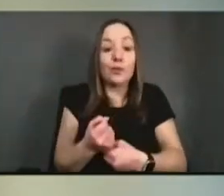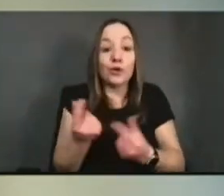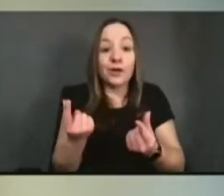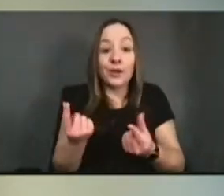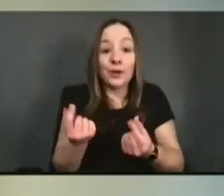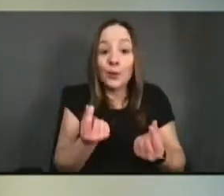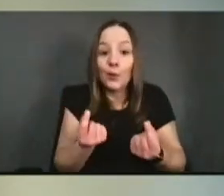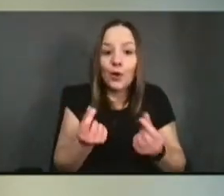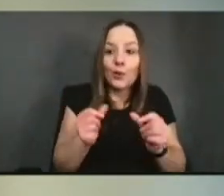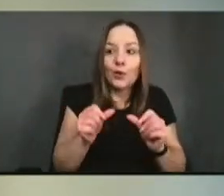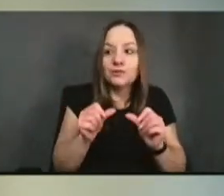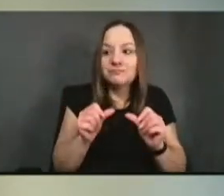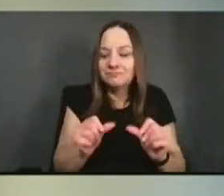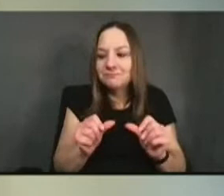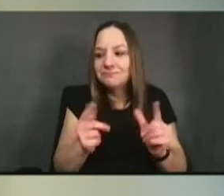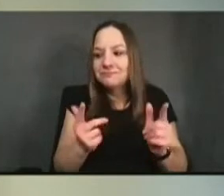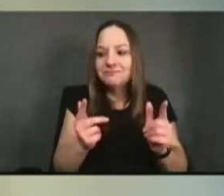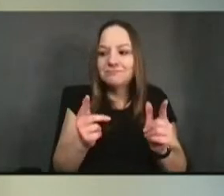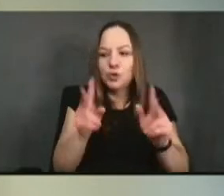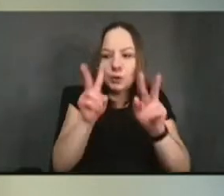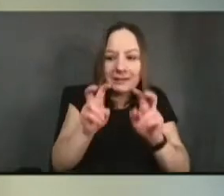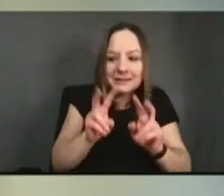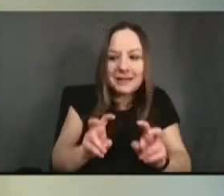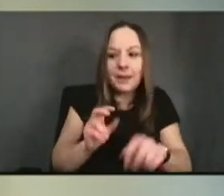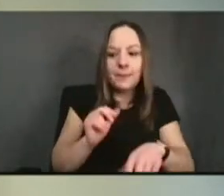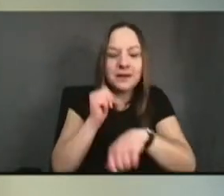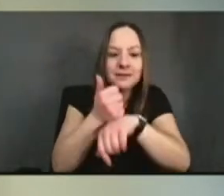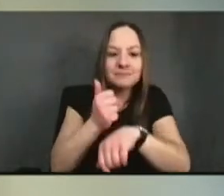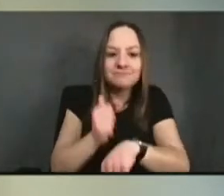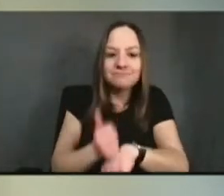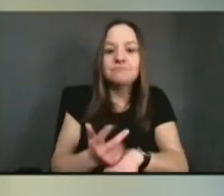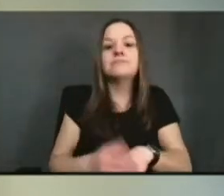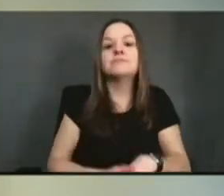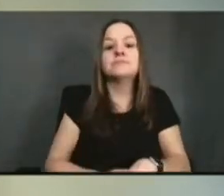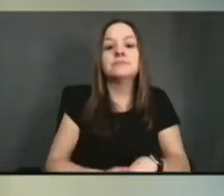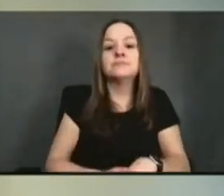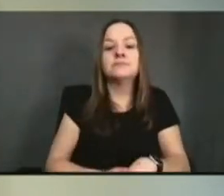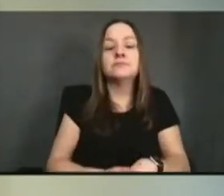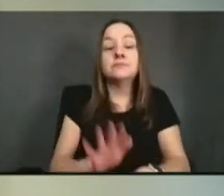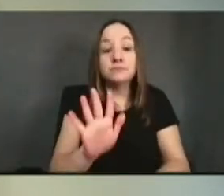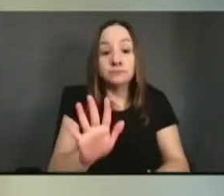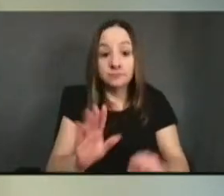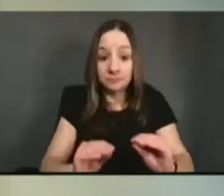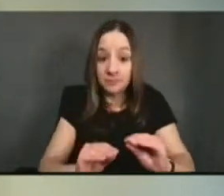quick summary of some of the measures that we continue to